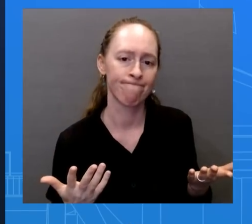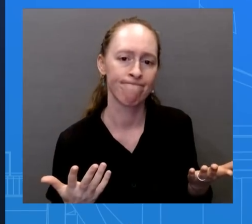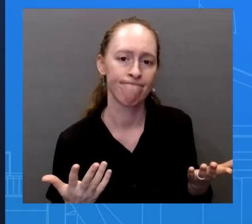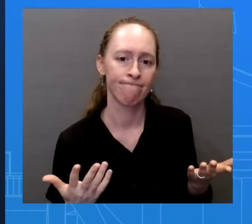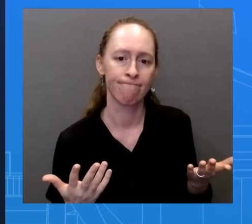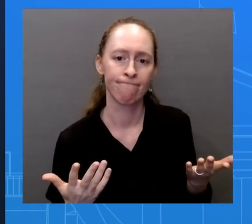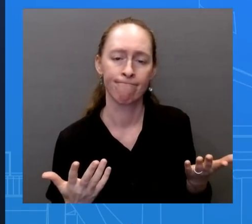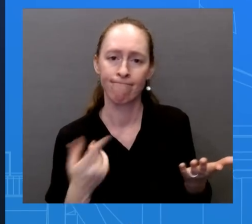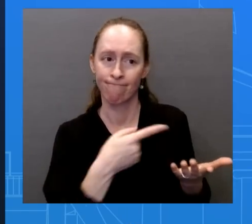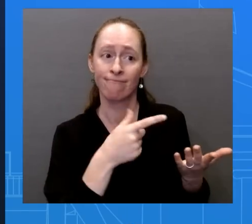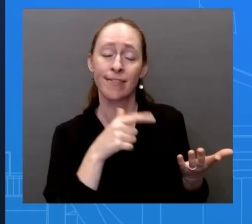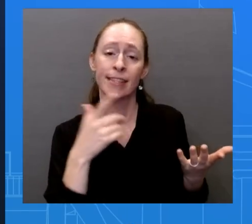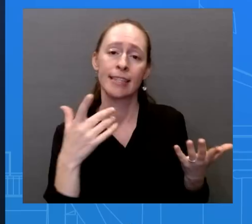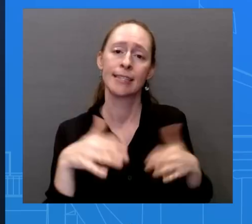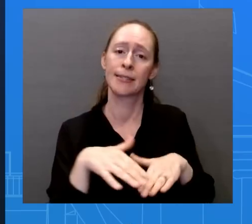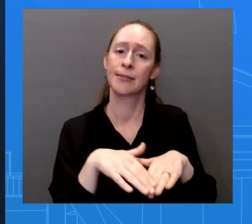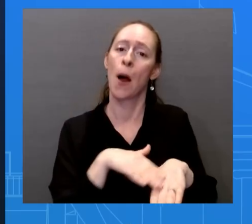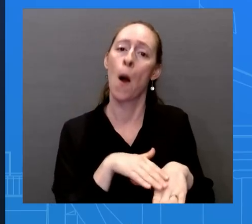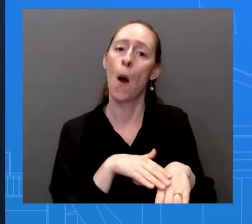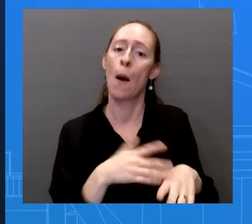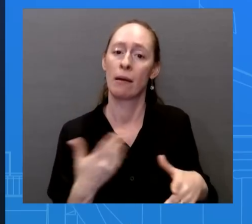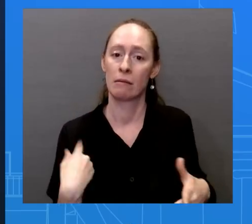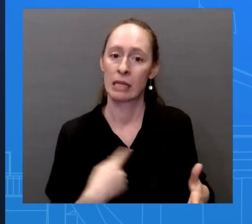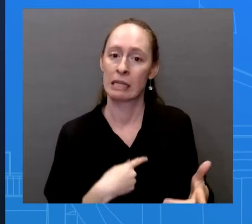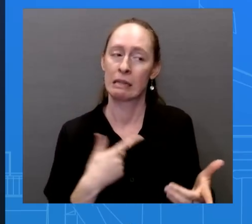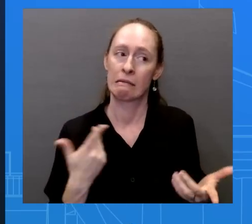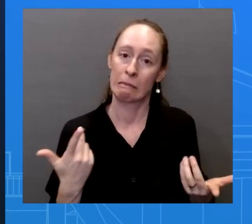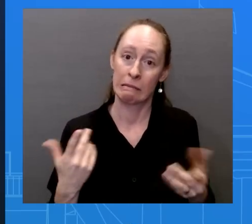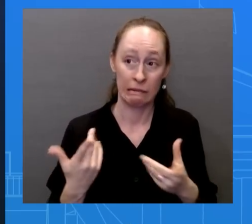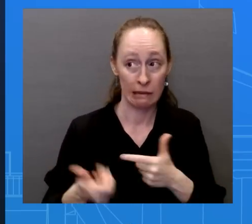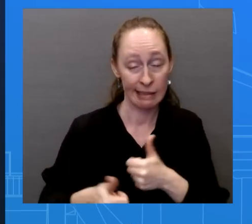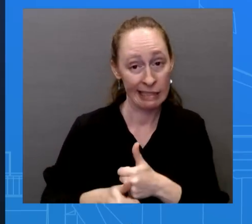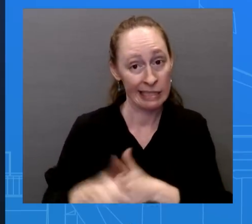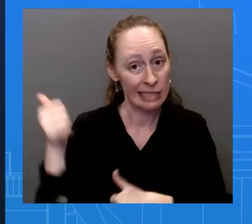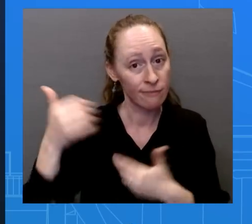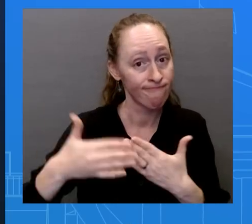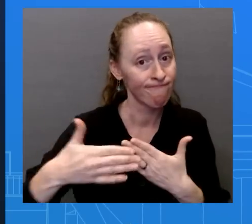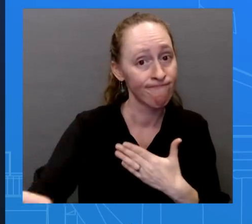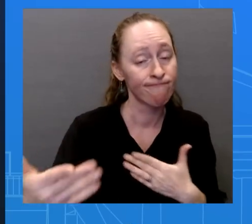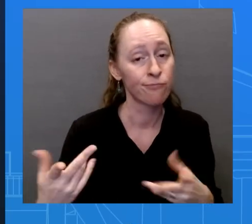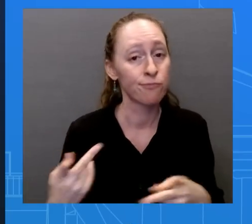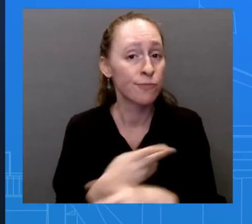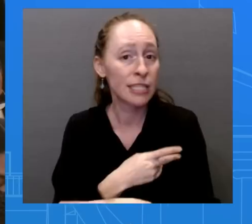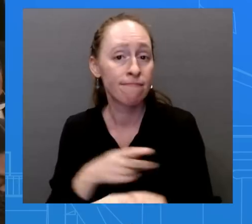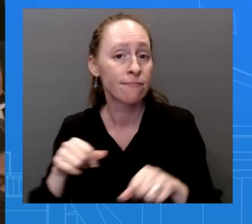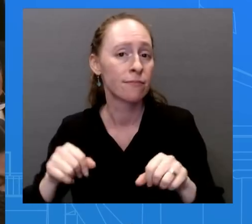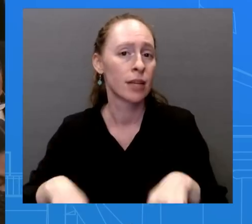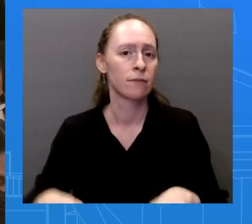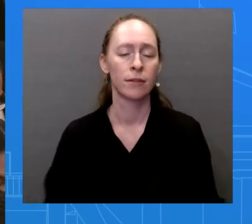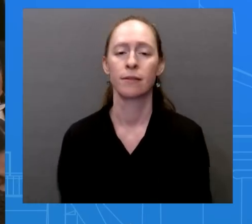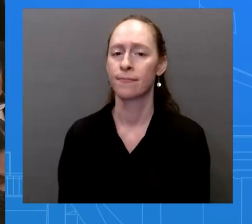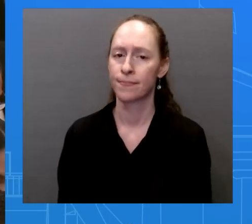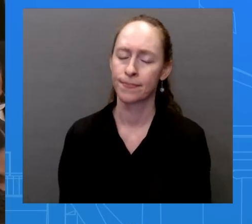Two questions. When the vaccine first came out, there was a concerted effort for the least of these --